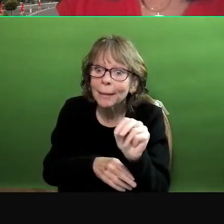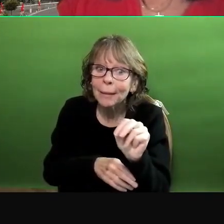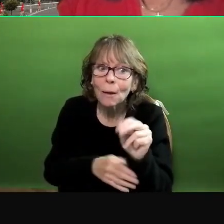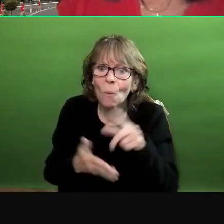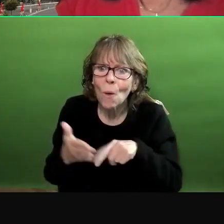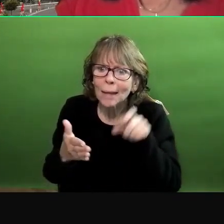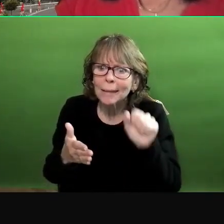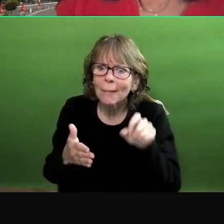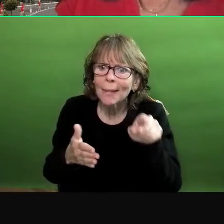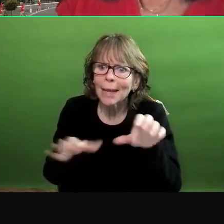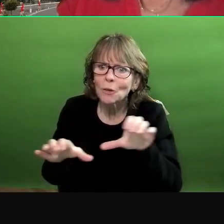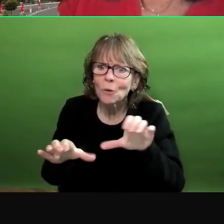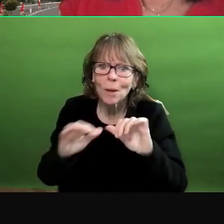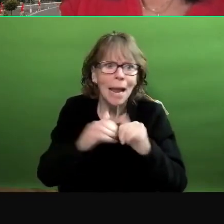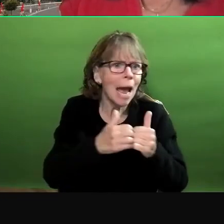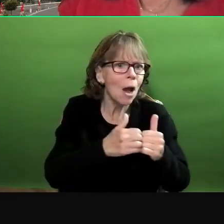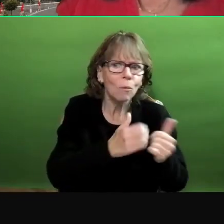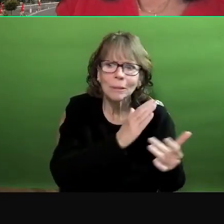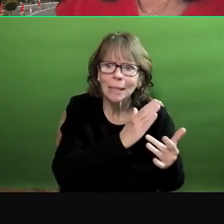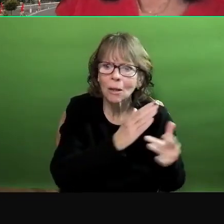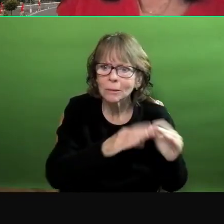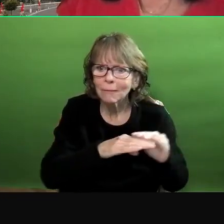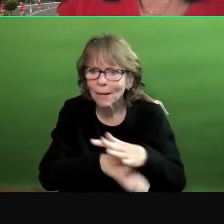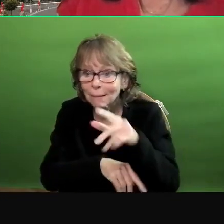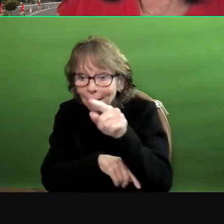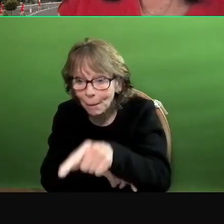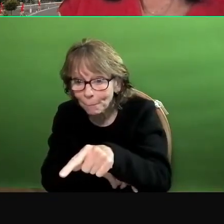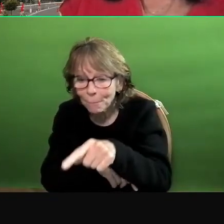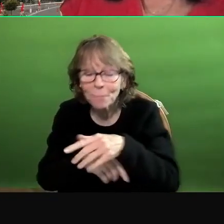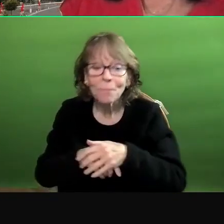And then in what way does the presence of any care technology influence the work